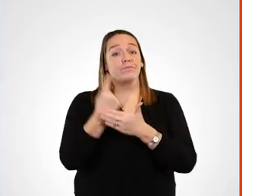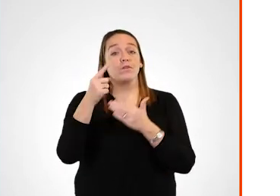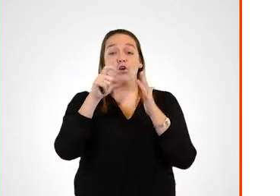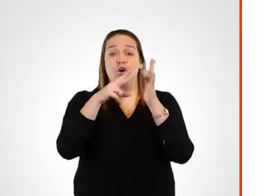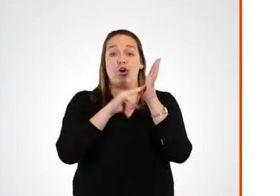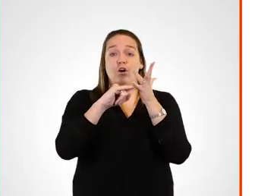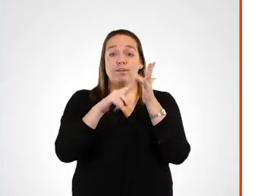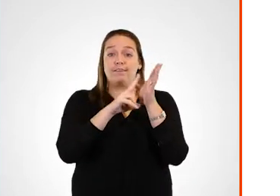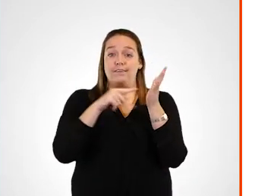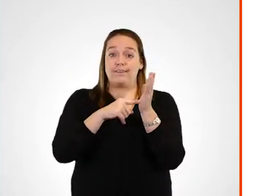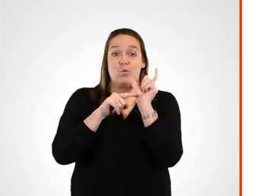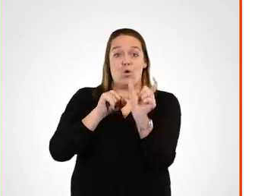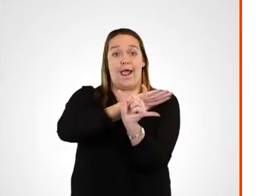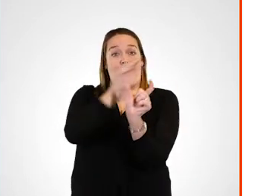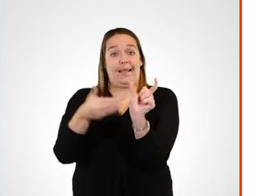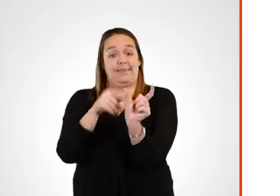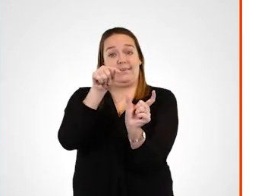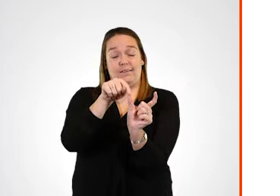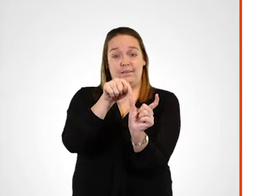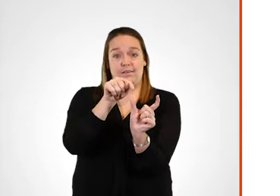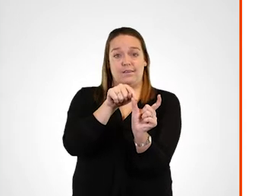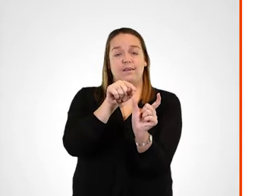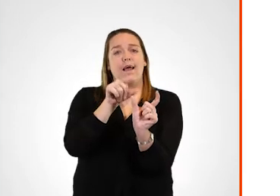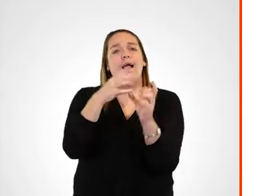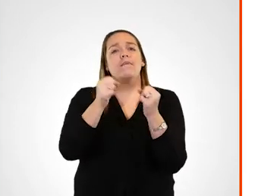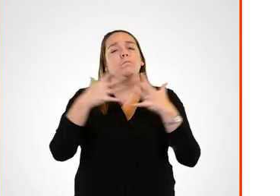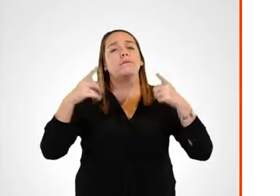are at the final position of the word, we have considerable differences between